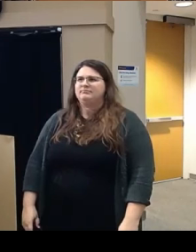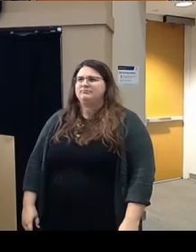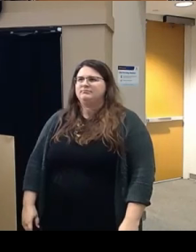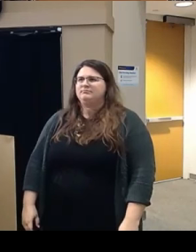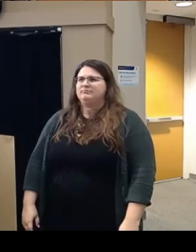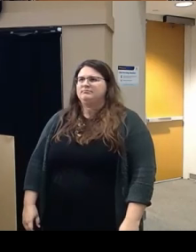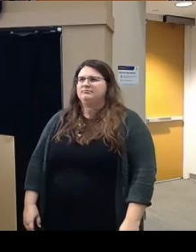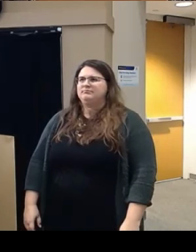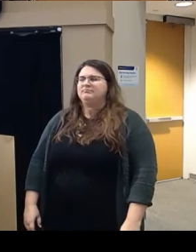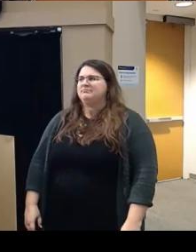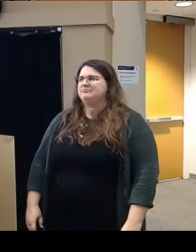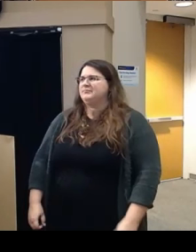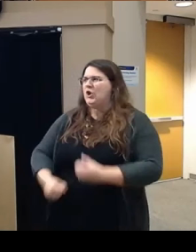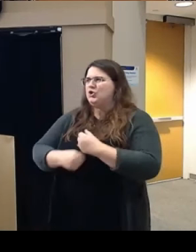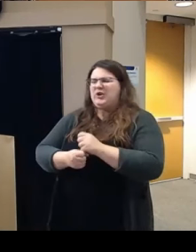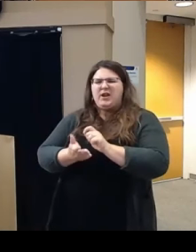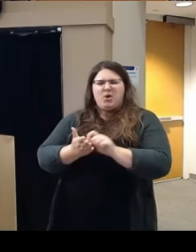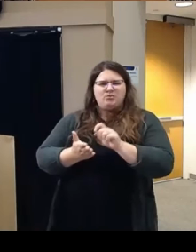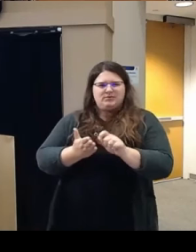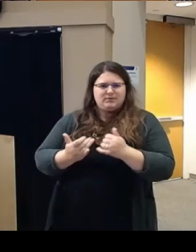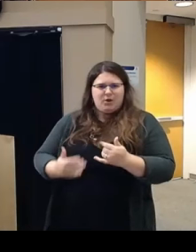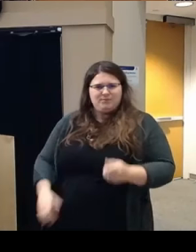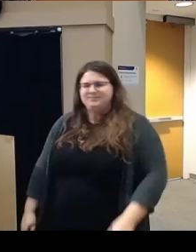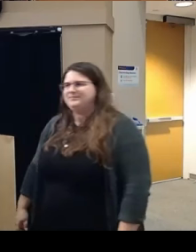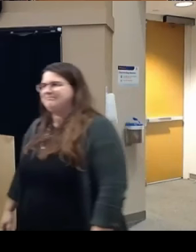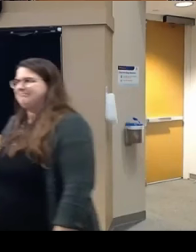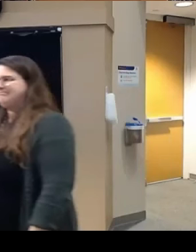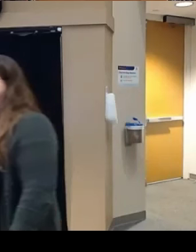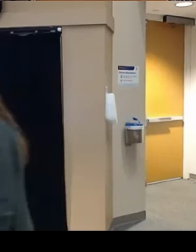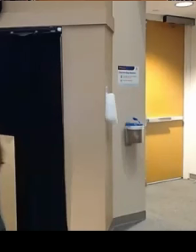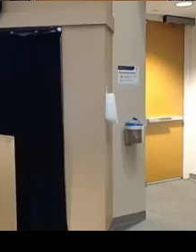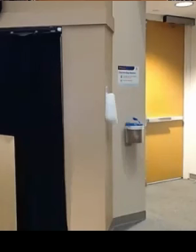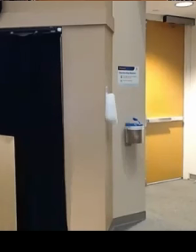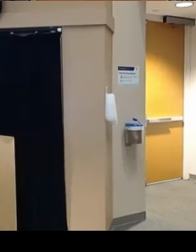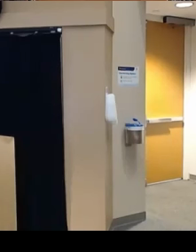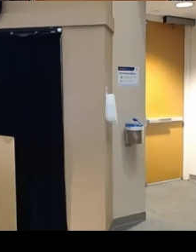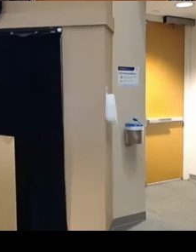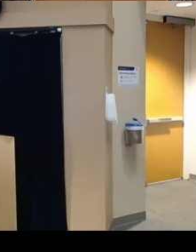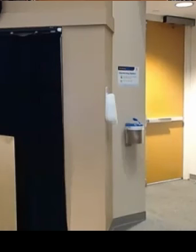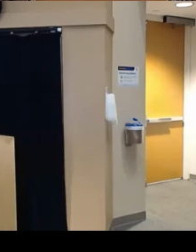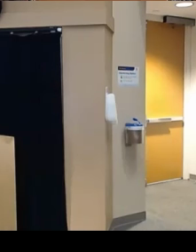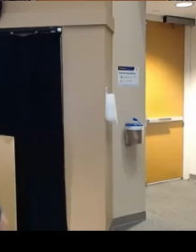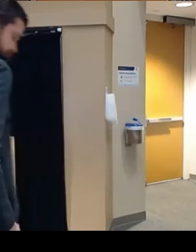it's required because I have this hard stop sign right here so when I bring up create note for